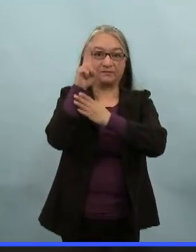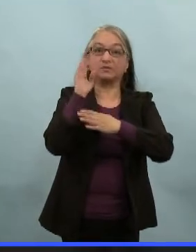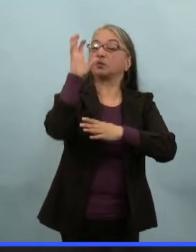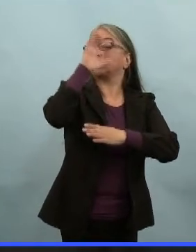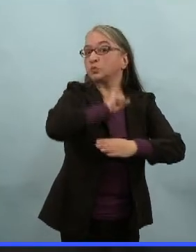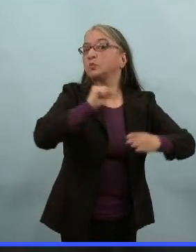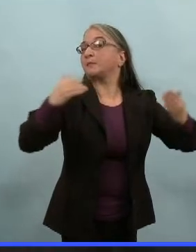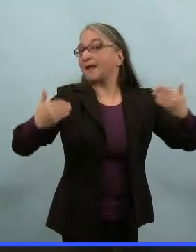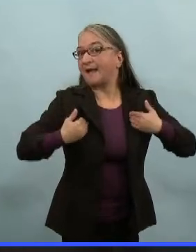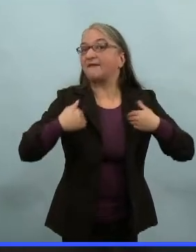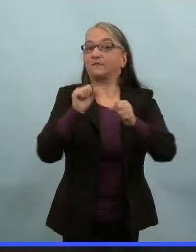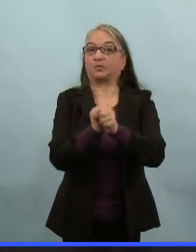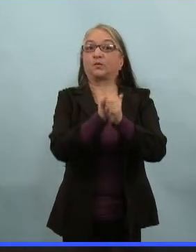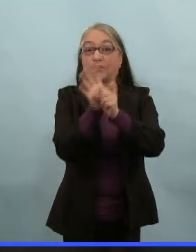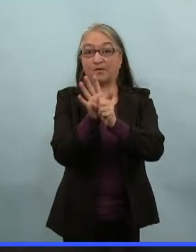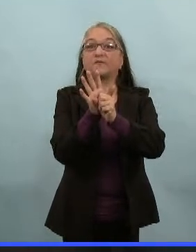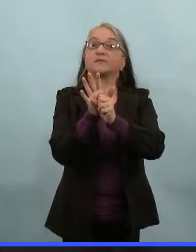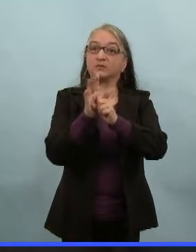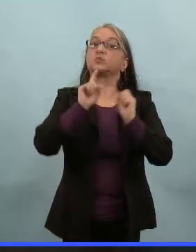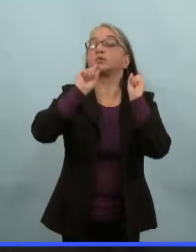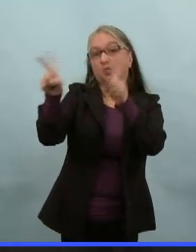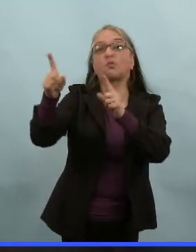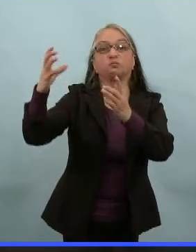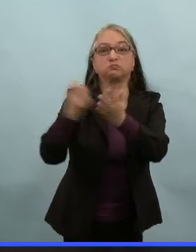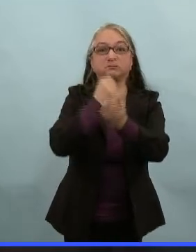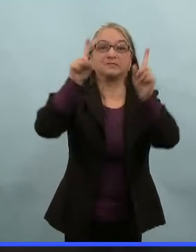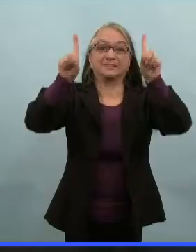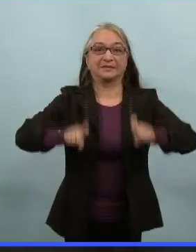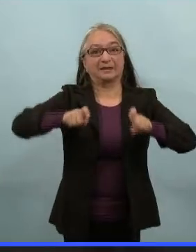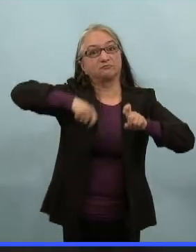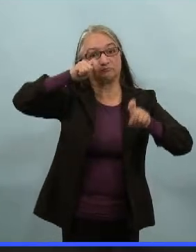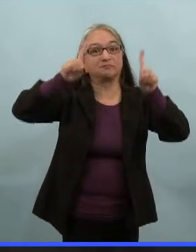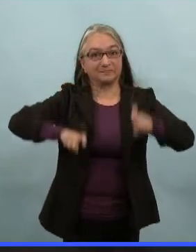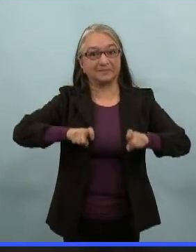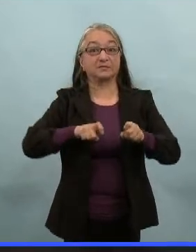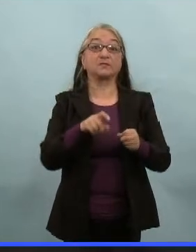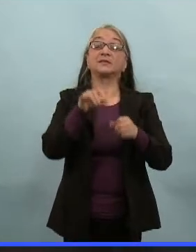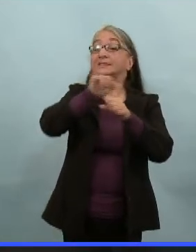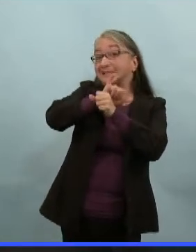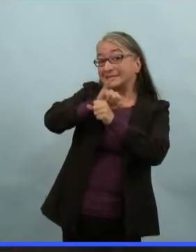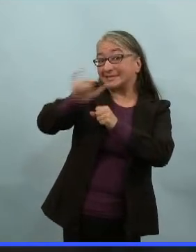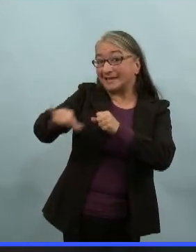to avoid spreading the virus there are about six thousand eight hundred covet tests that still need